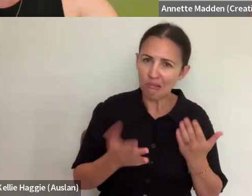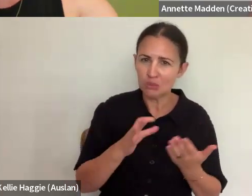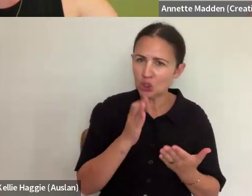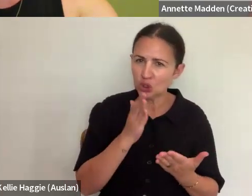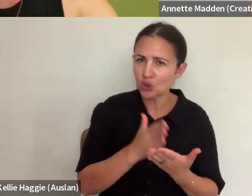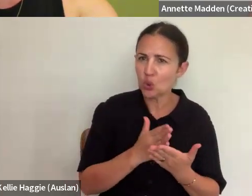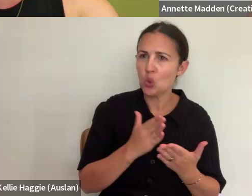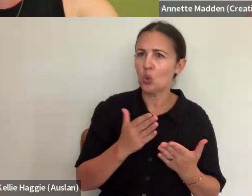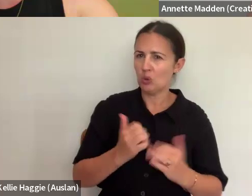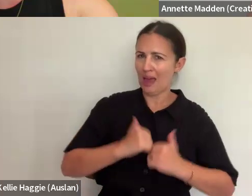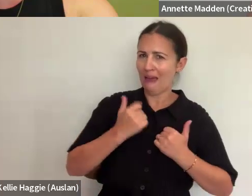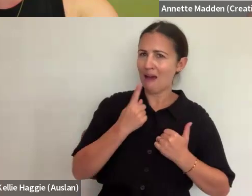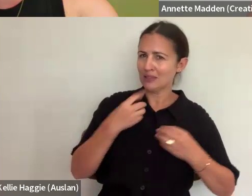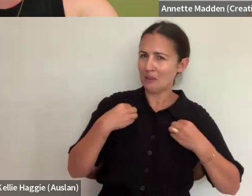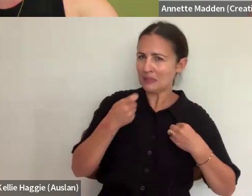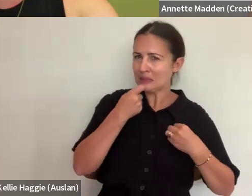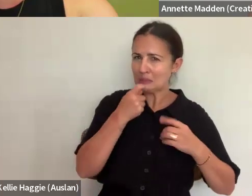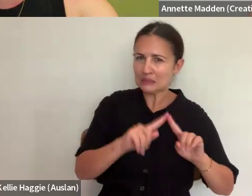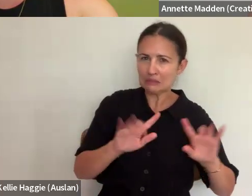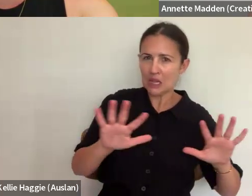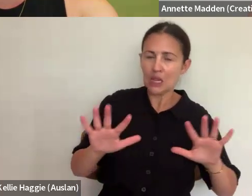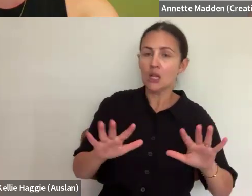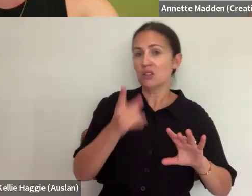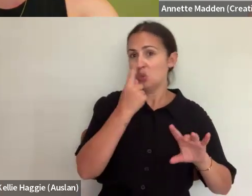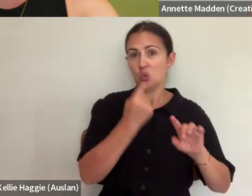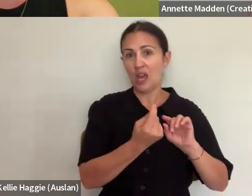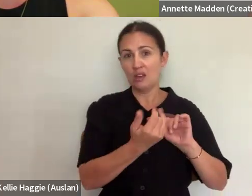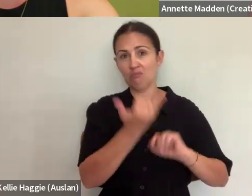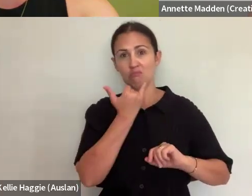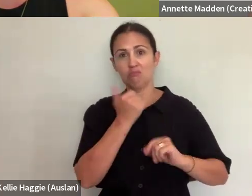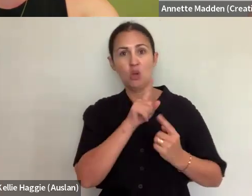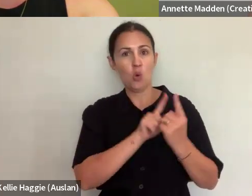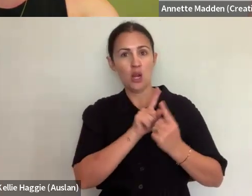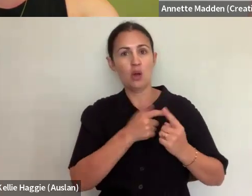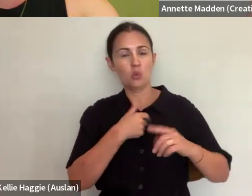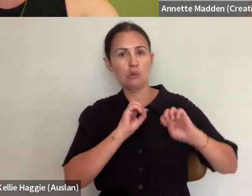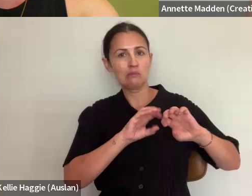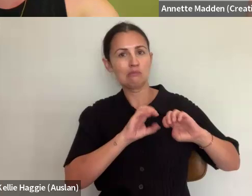free, again, if you have got a particular question about your own structure, and how that